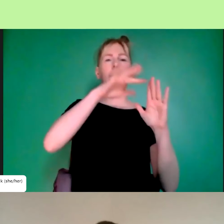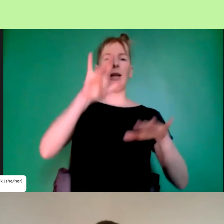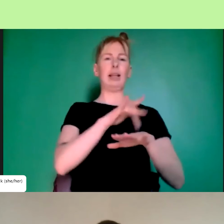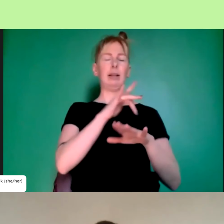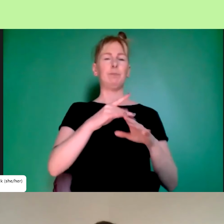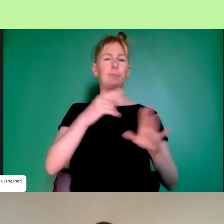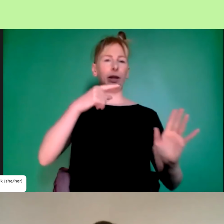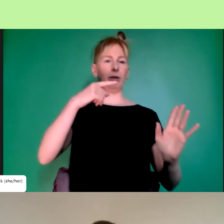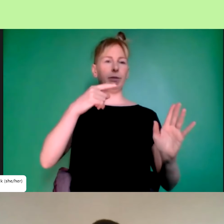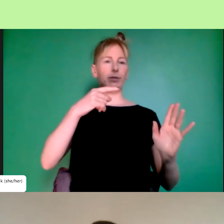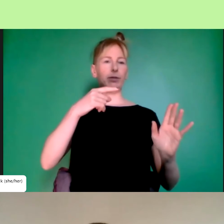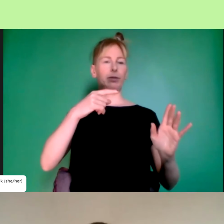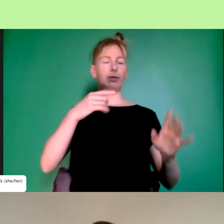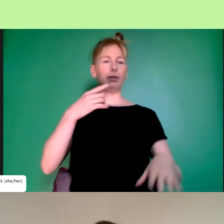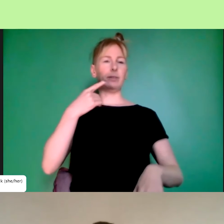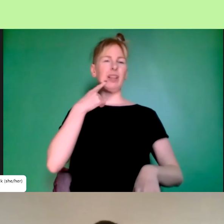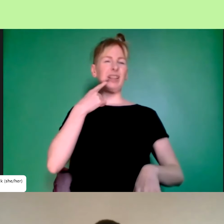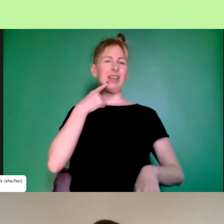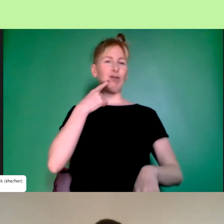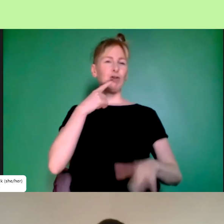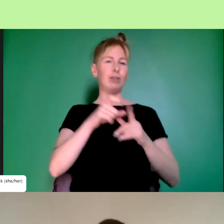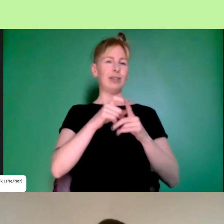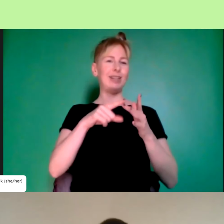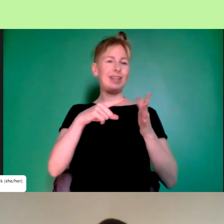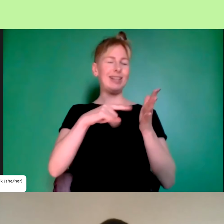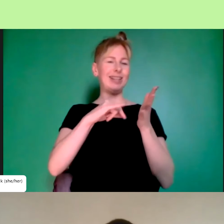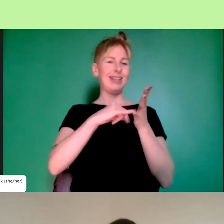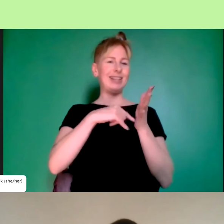and some people aren't, which I think is this distinction between class - somehow